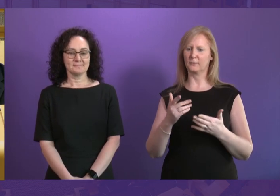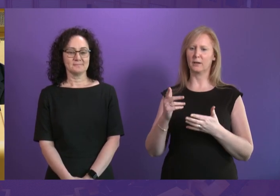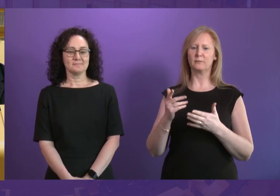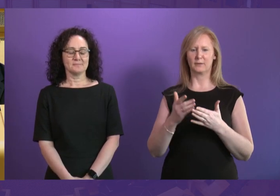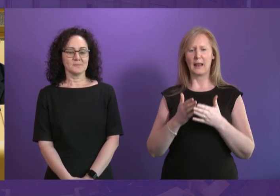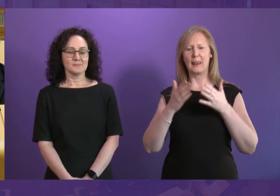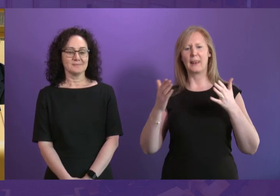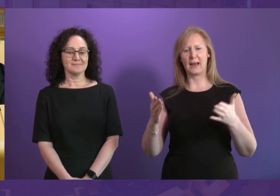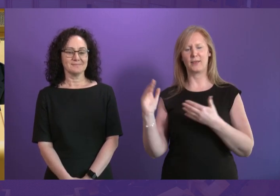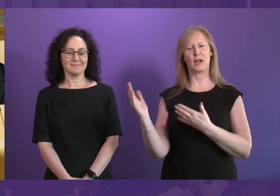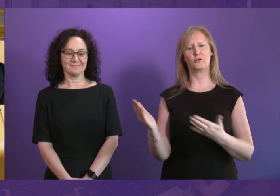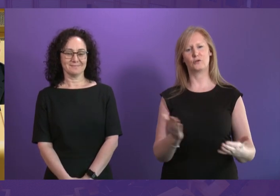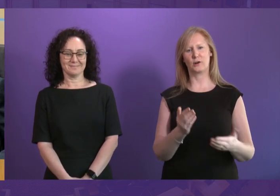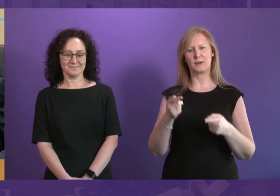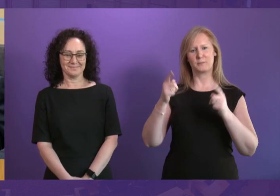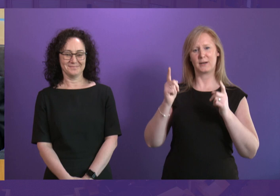Officer—